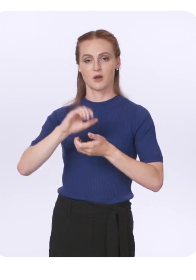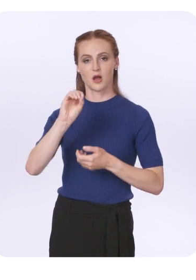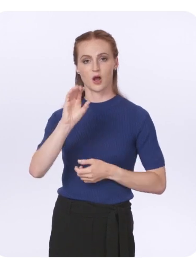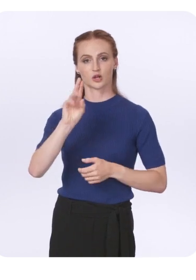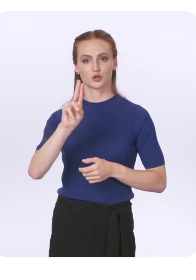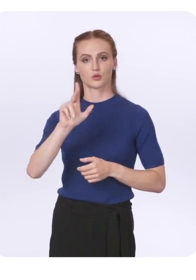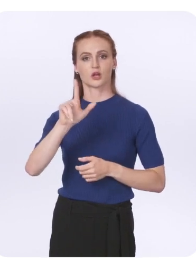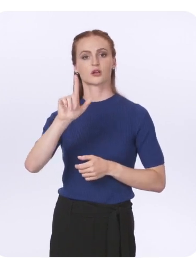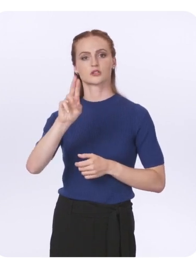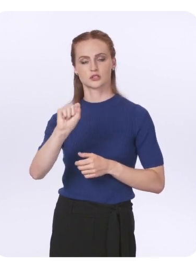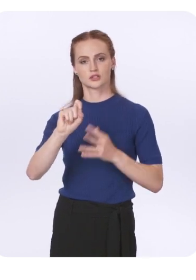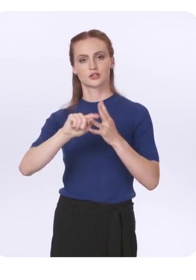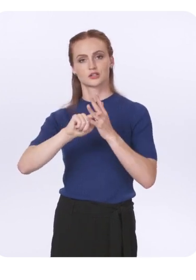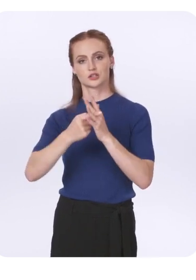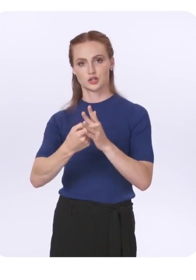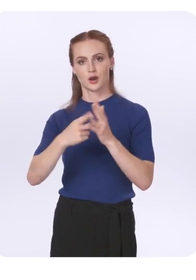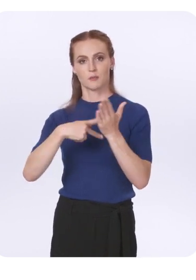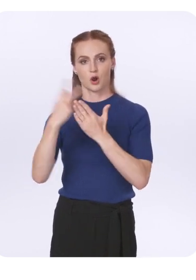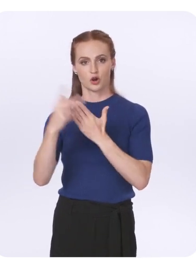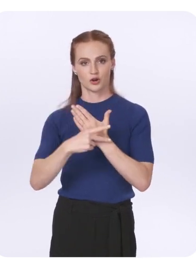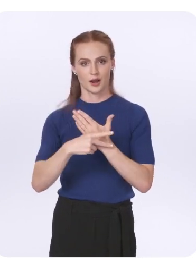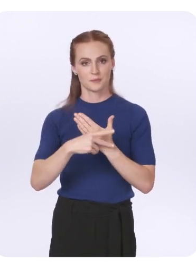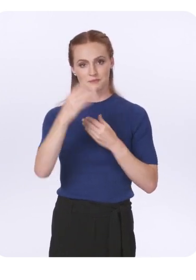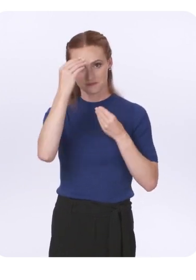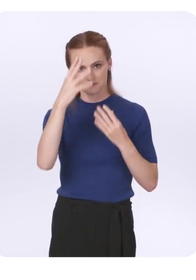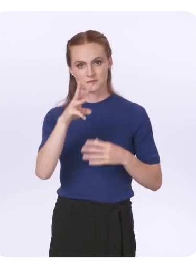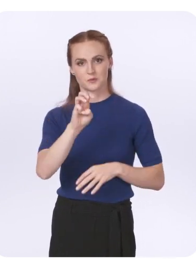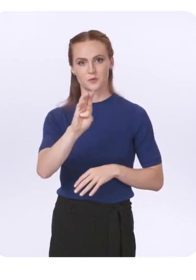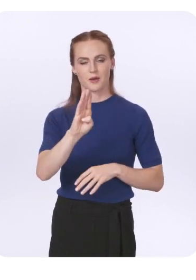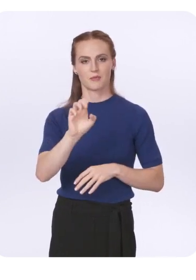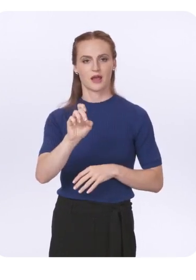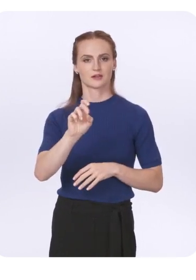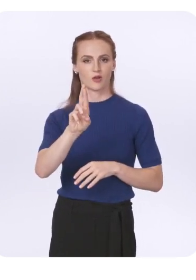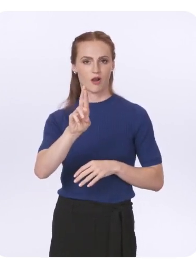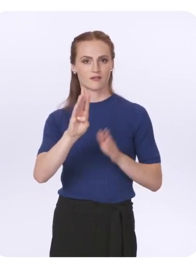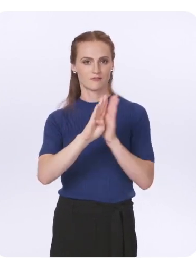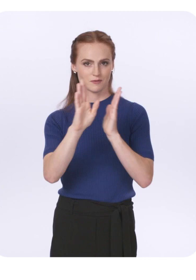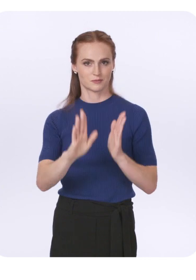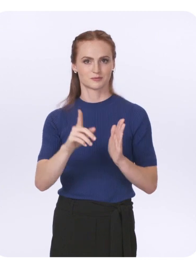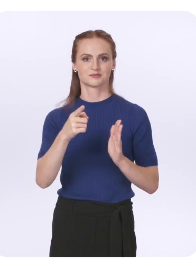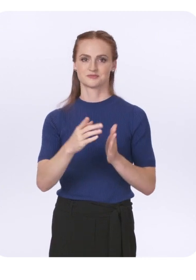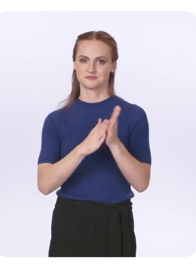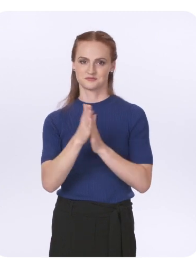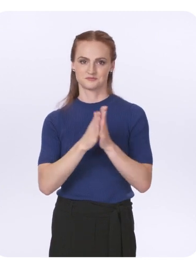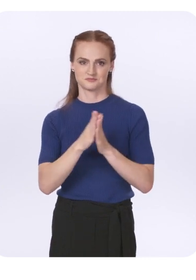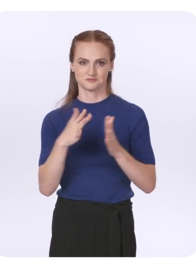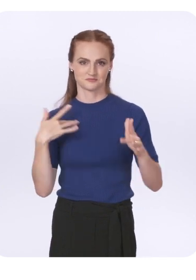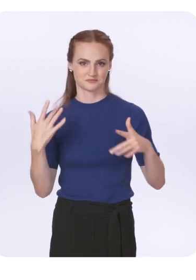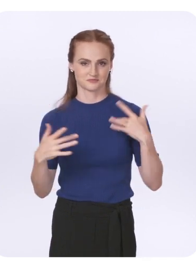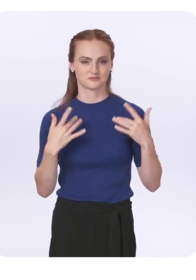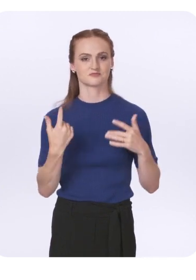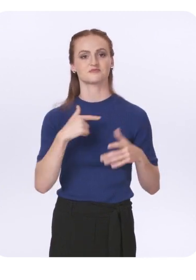We are crafting a special set of perks exclusively tailored for you. More details will follow soon.